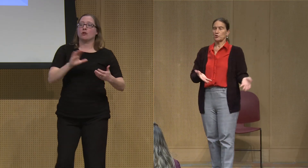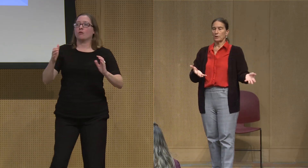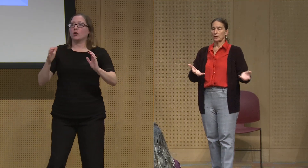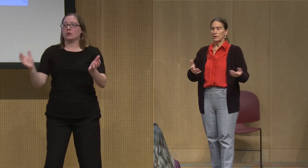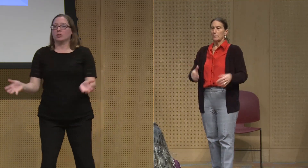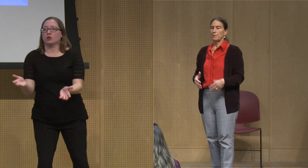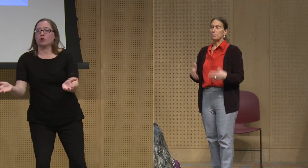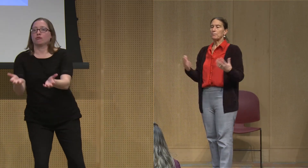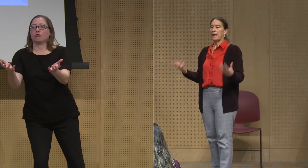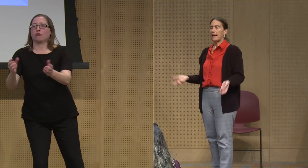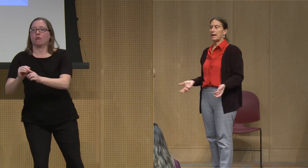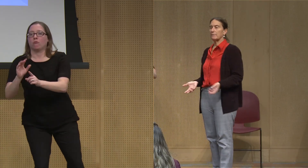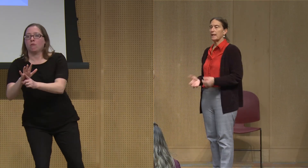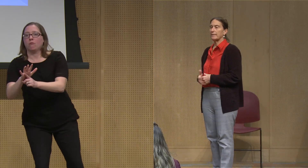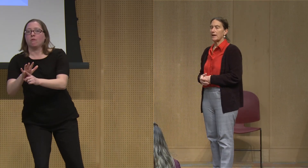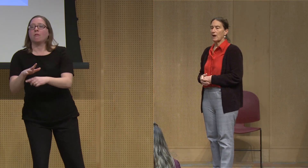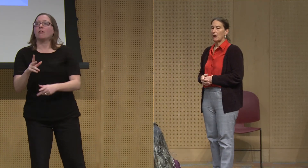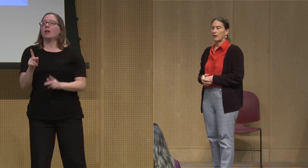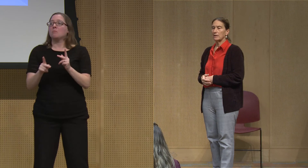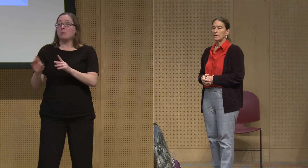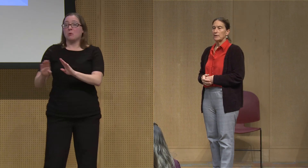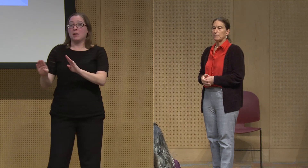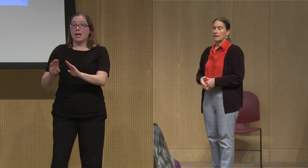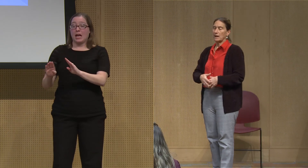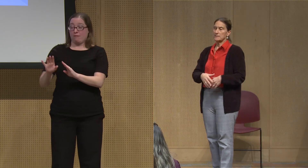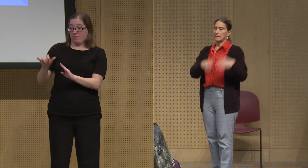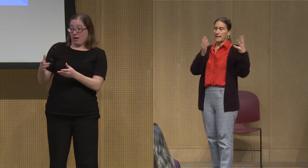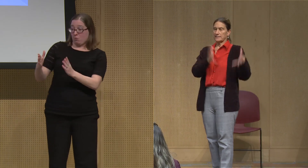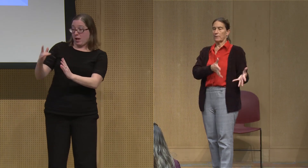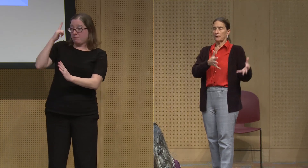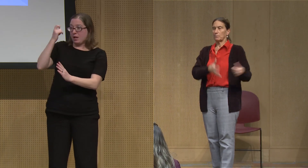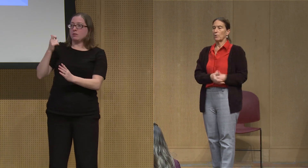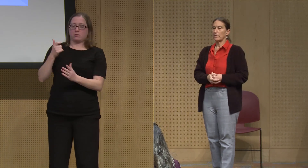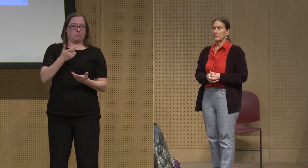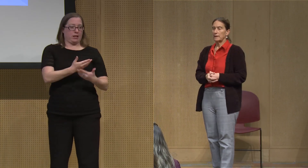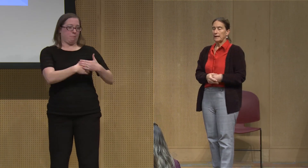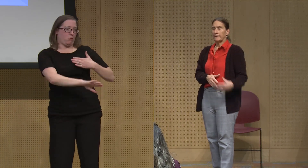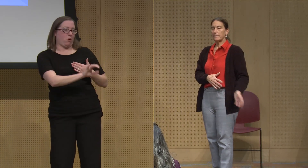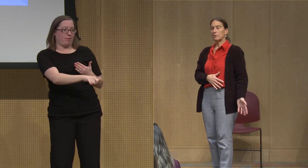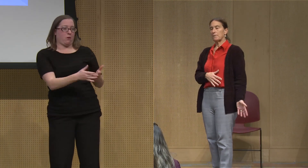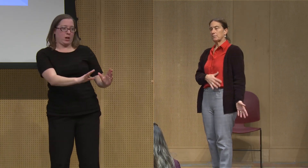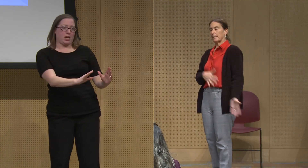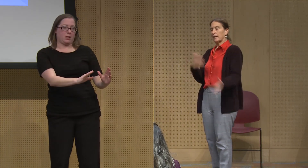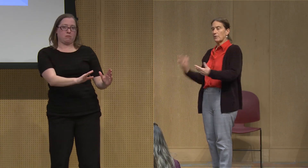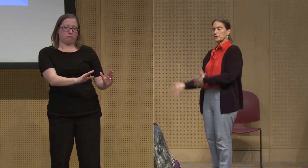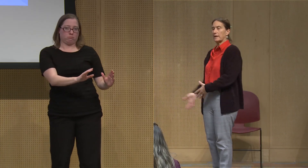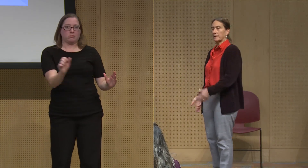"PEOPLE BEHAVE LIKE THEY ARE BECAUSE THAT'S HOW THEY WERE BORN," AND THEN THERE WERE PEOPLE ON THE OTHER SIDE OF THE CAMP THAT SAID, "NO.